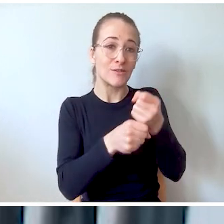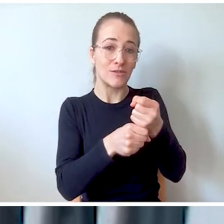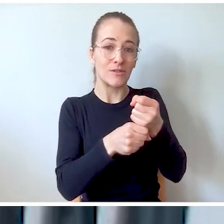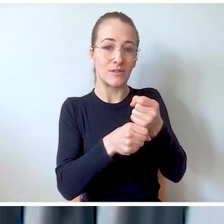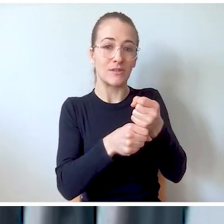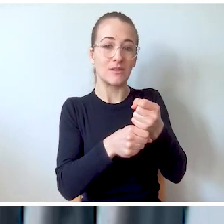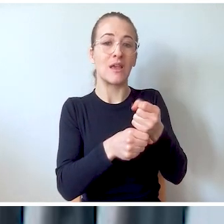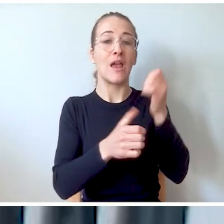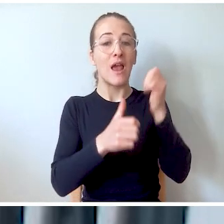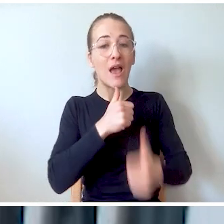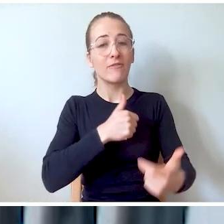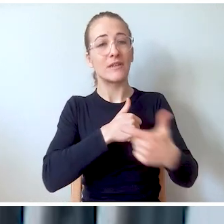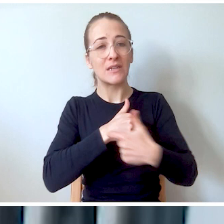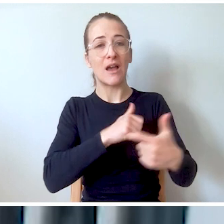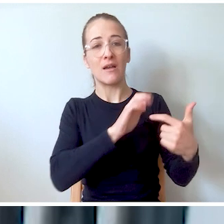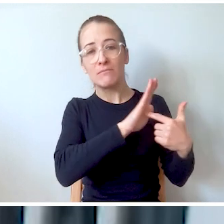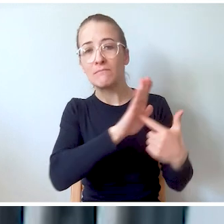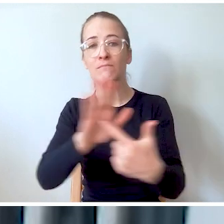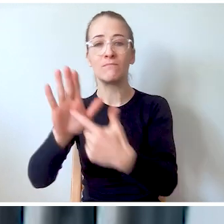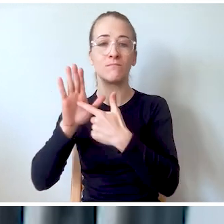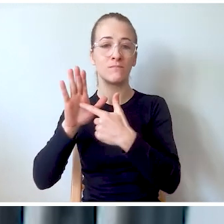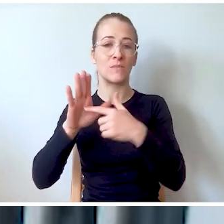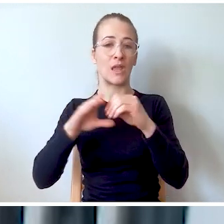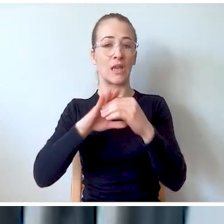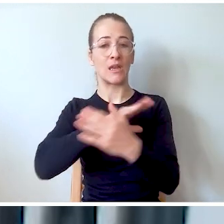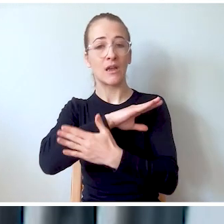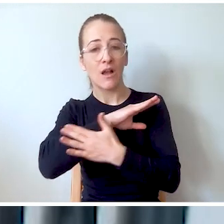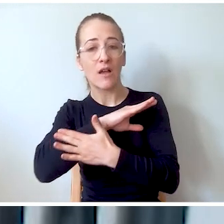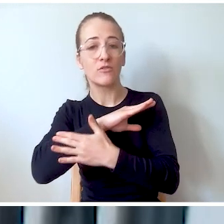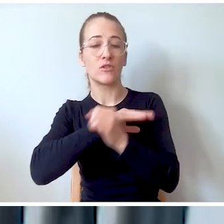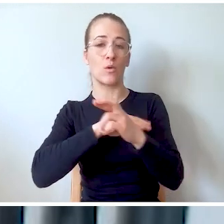And every time it is shown in a country or to a community,